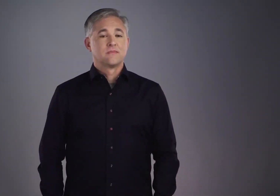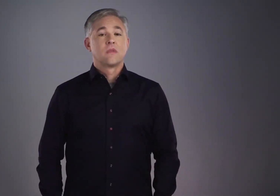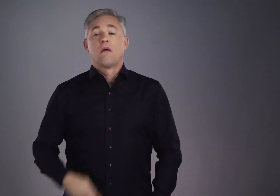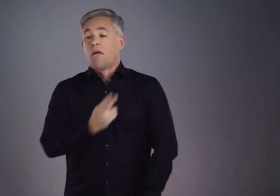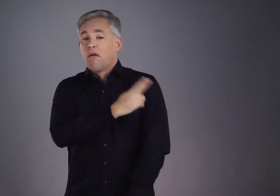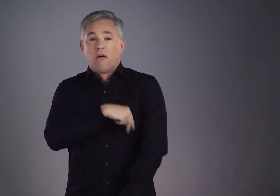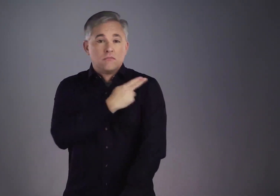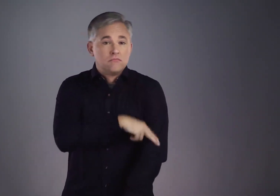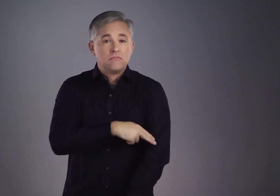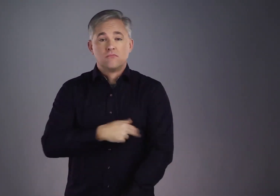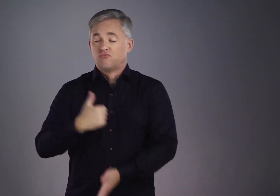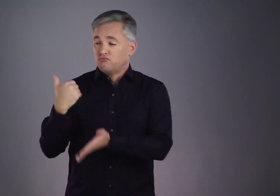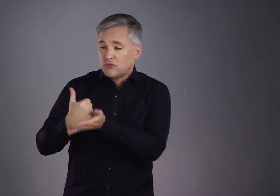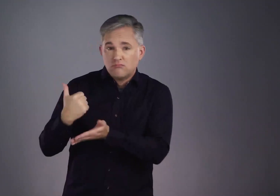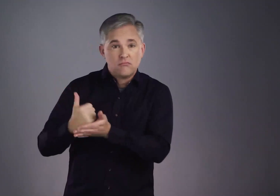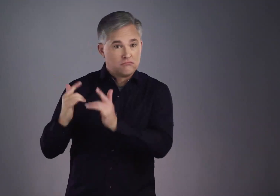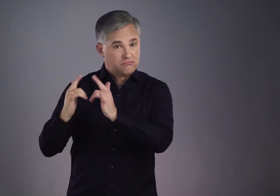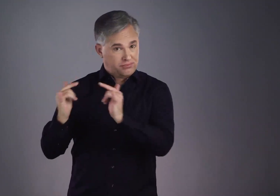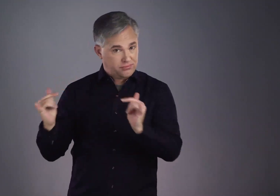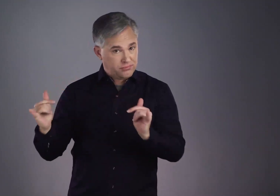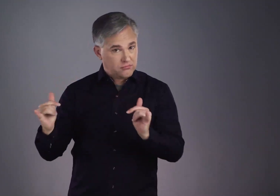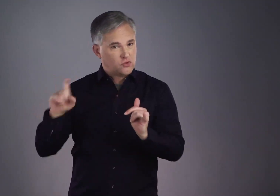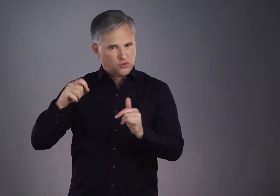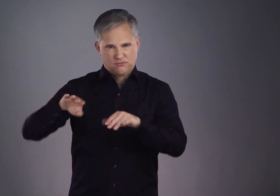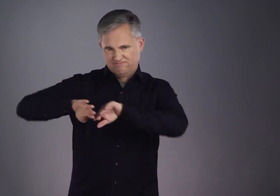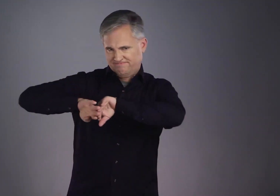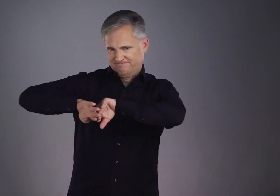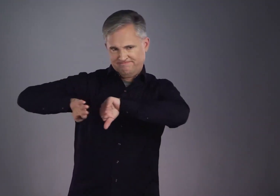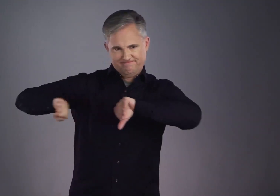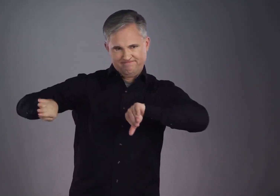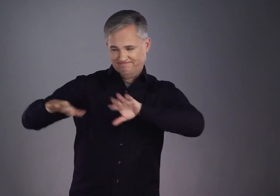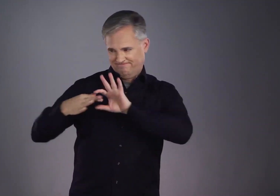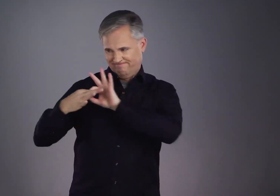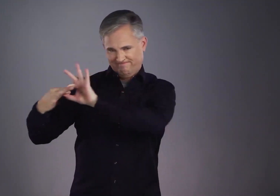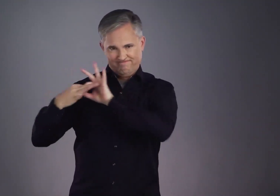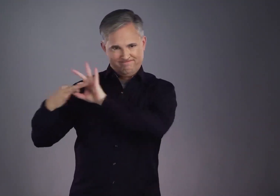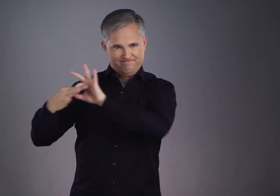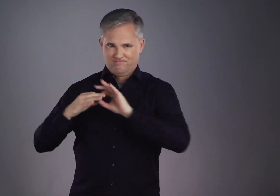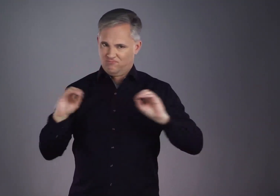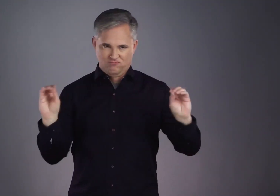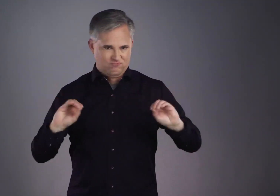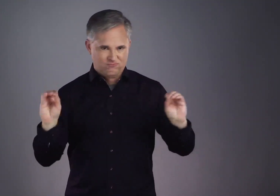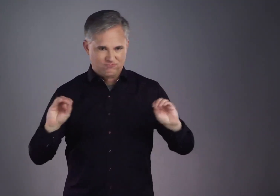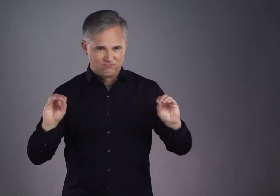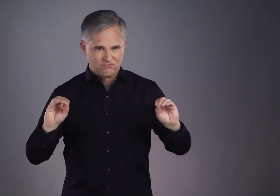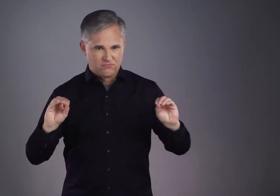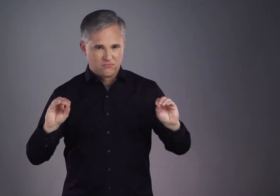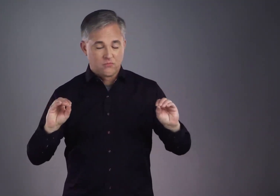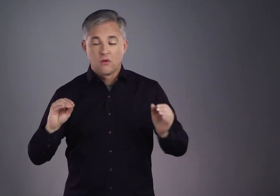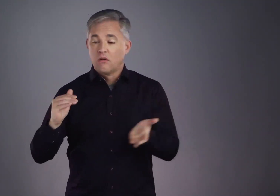Their management should be the sole responsibility of those people who financially support them.